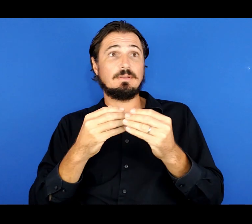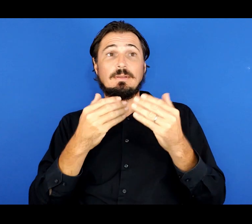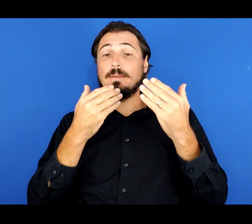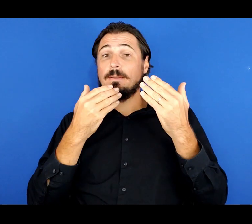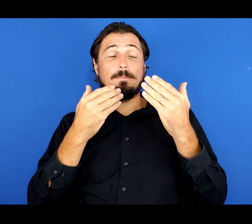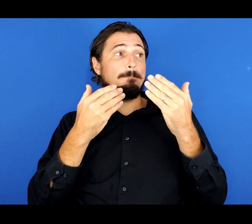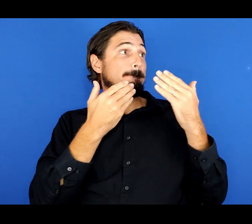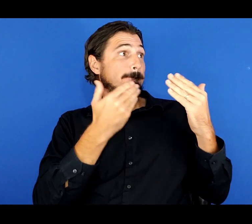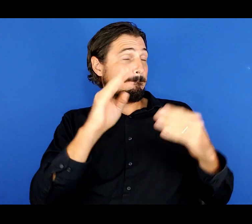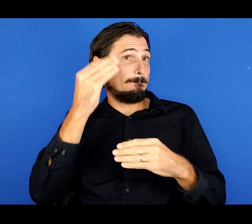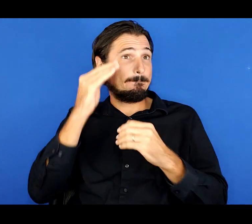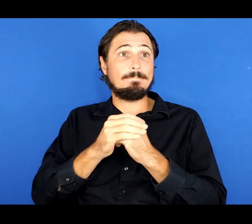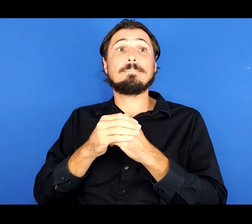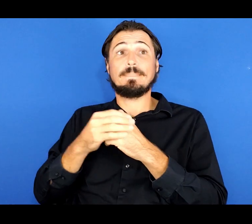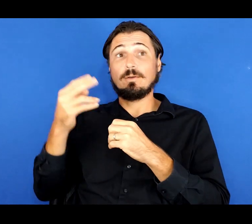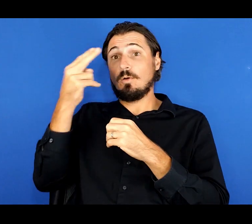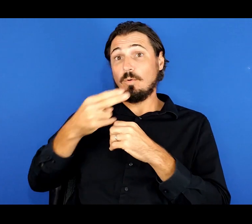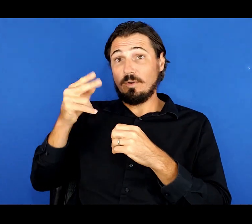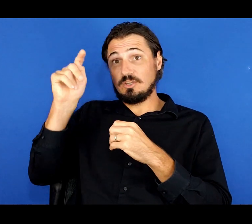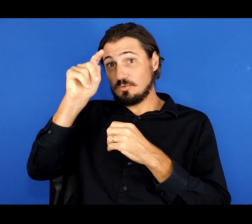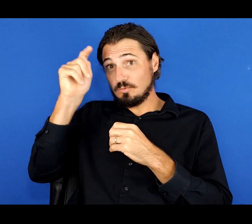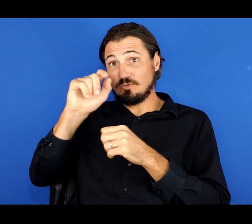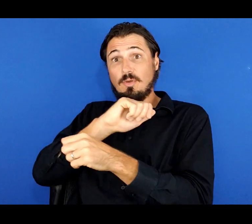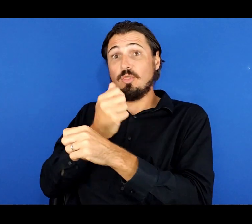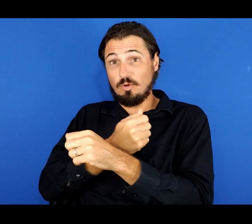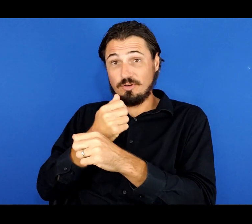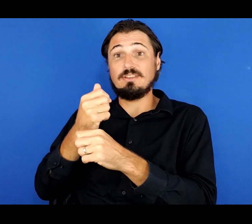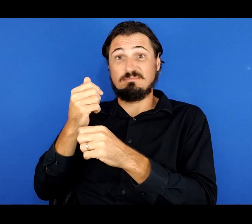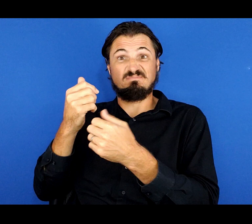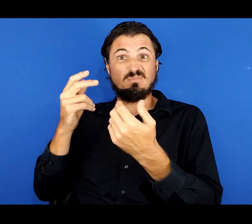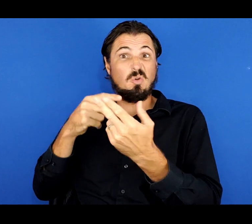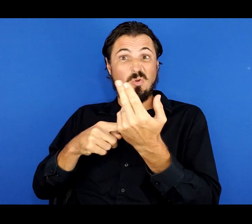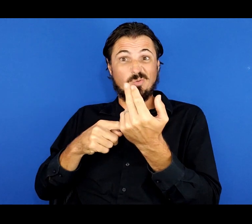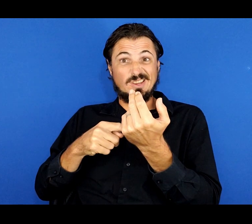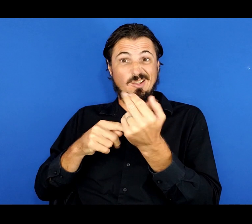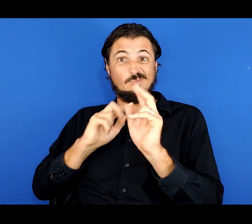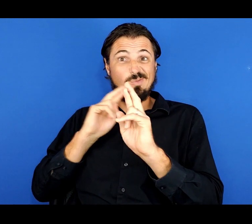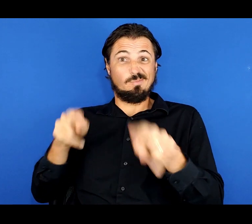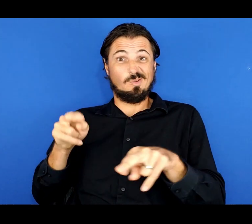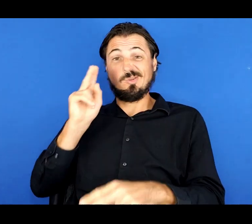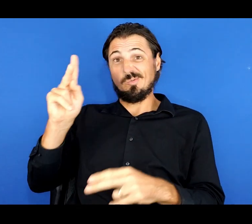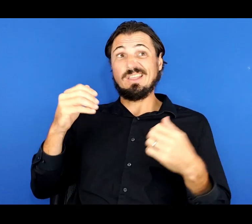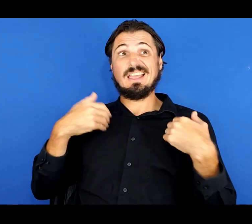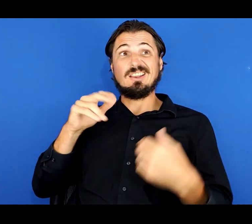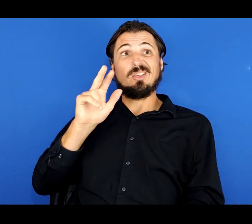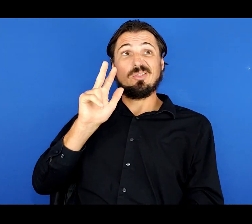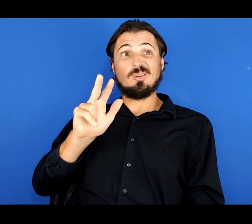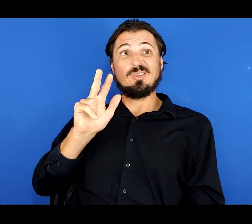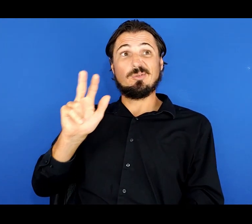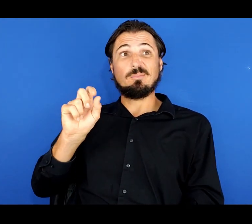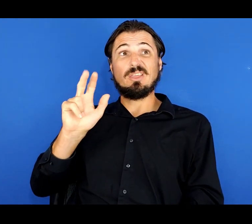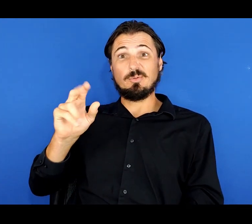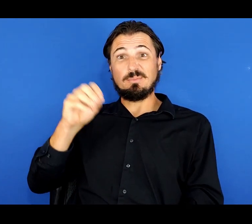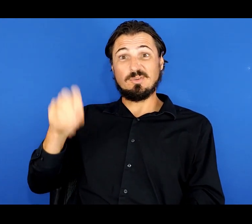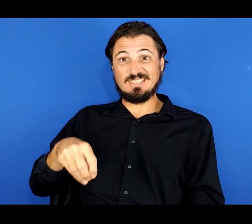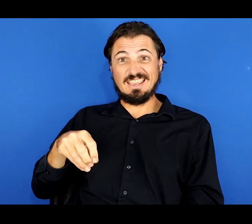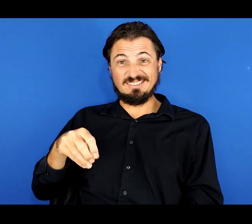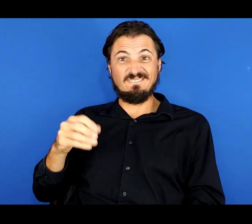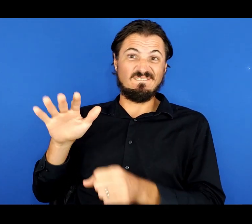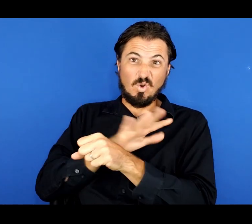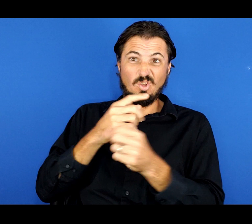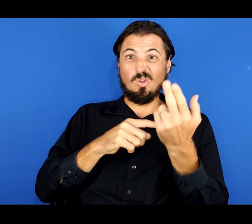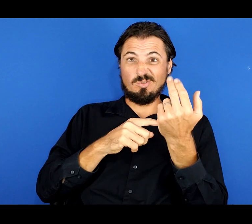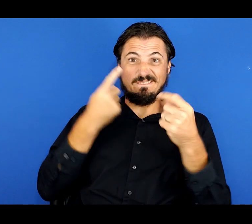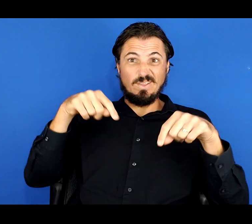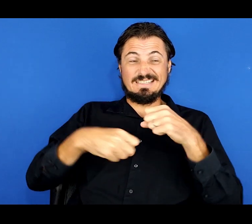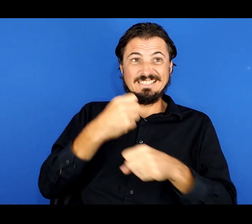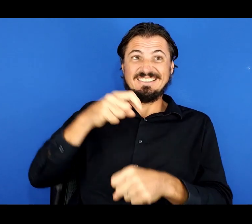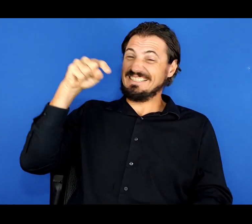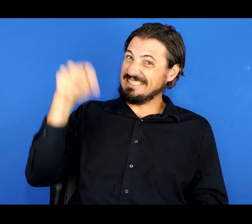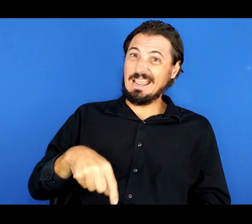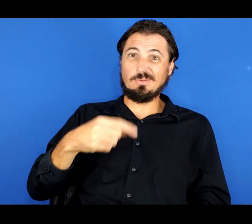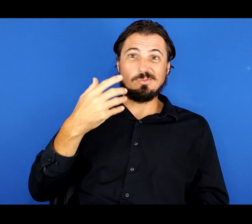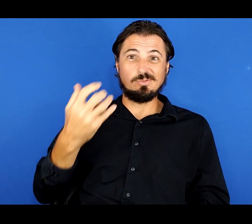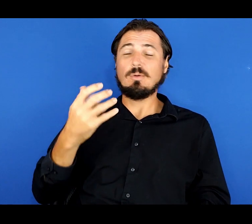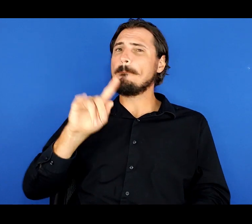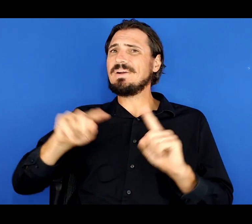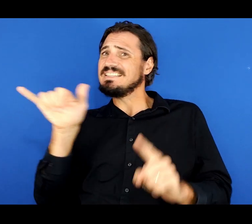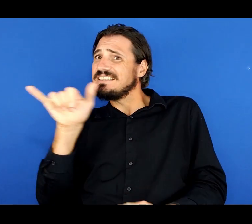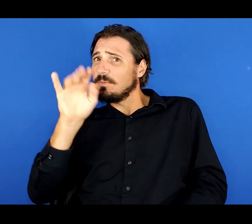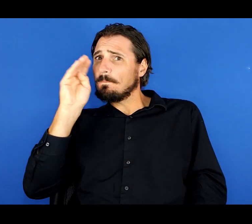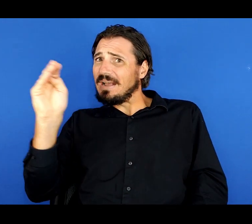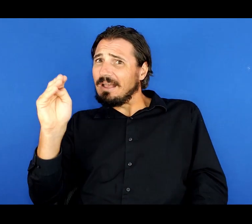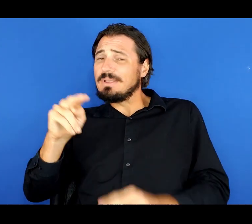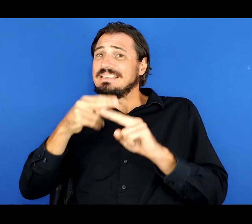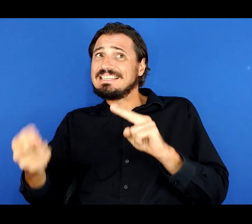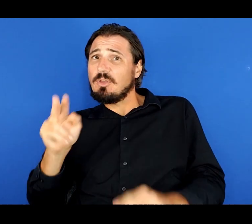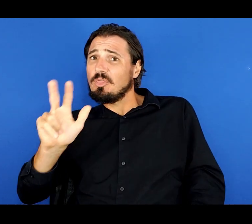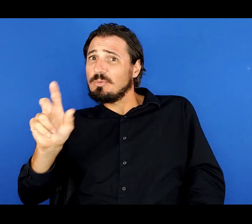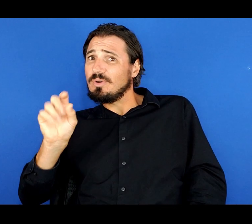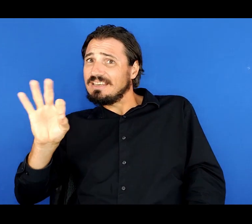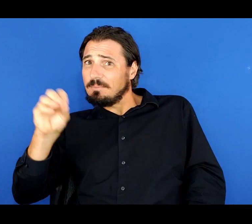According to the Hawai‘i Tourism Authority Hotel Performance Report, Kaua‘i ended 2020 at 33% occupancy for the year, down-39.7%. This is similar to Maui, which ended at 33.9%, Island of